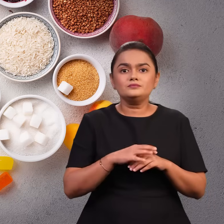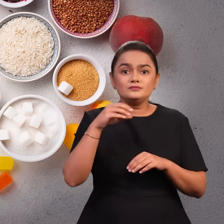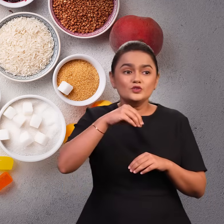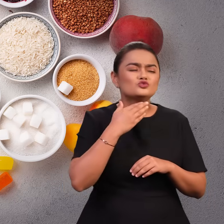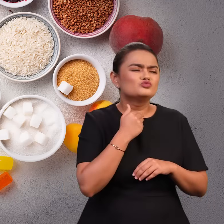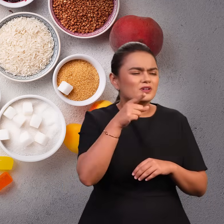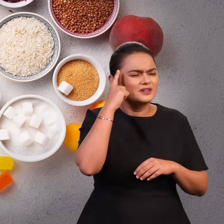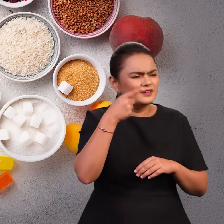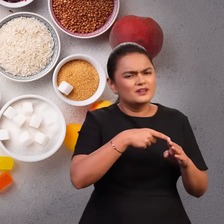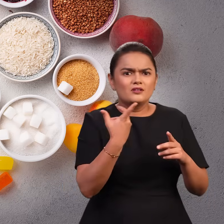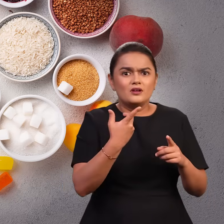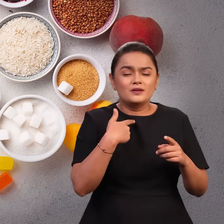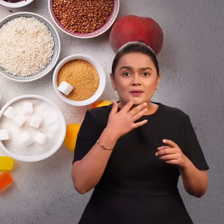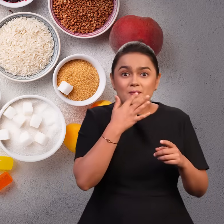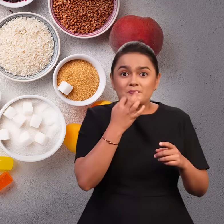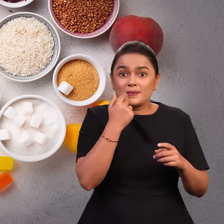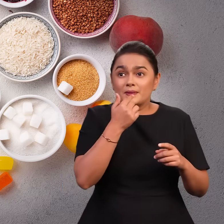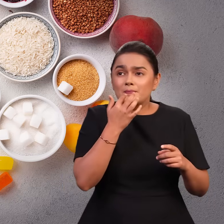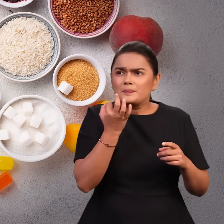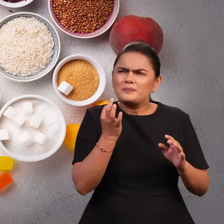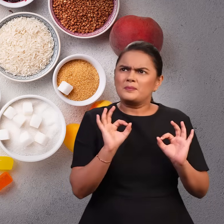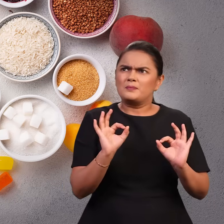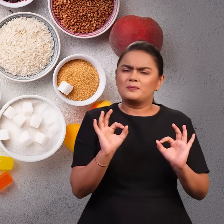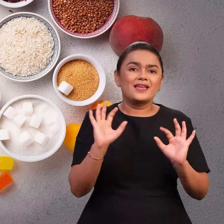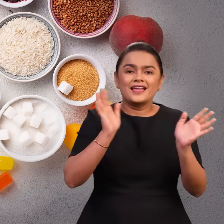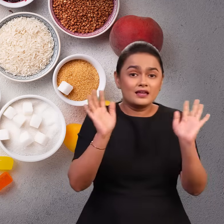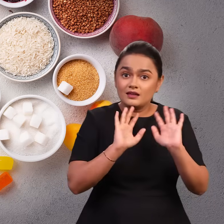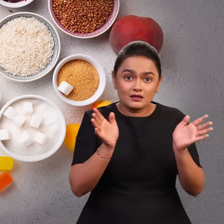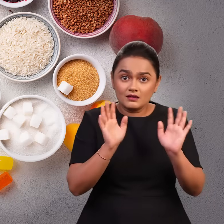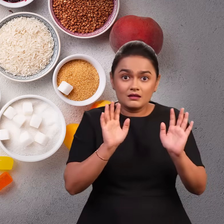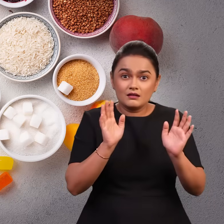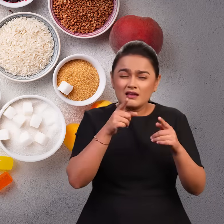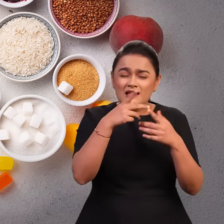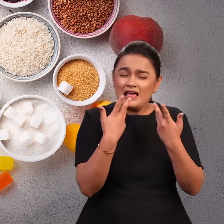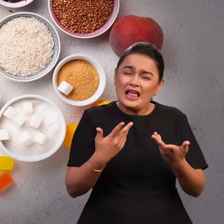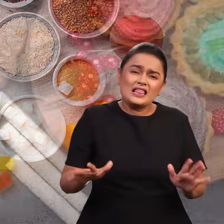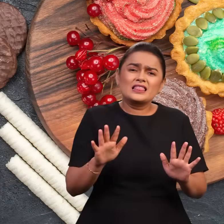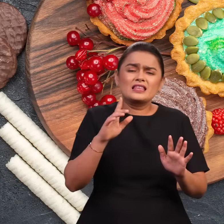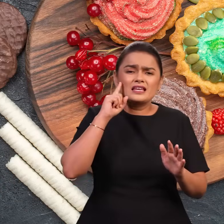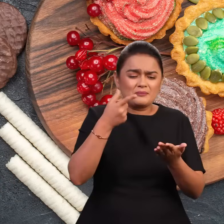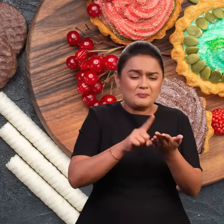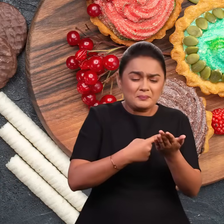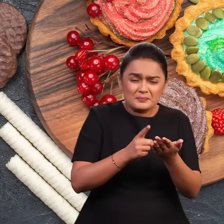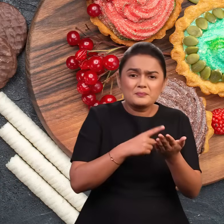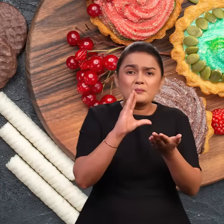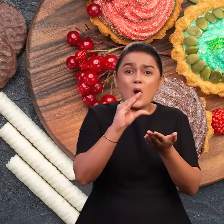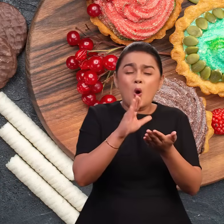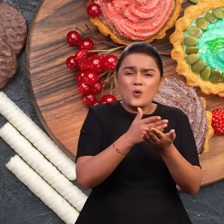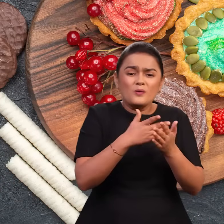Sugar, I don't mean only things that are sweet. But even any type of carbohydrate